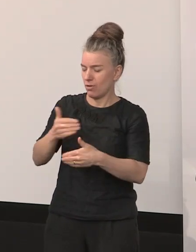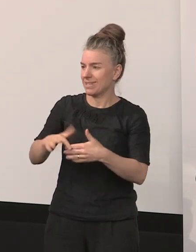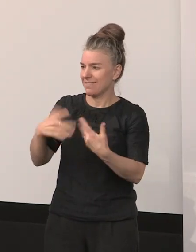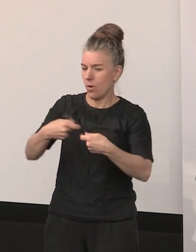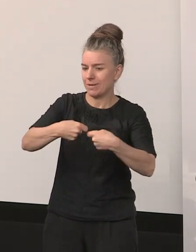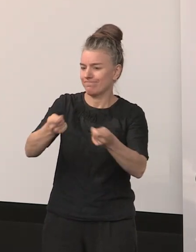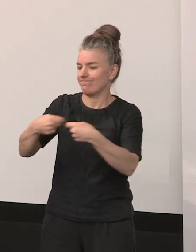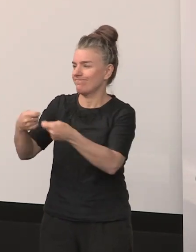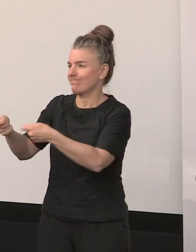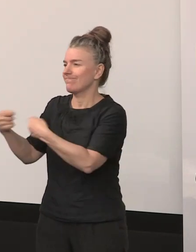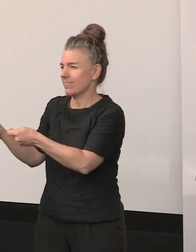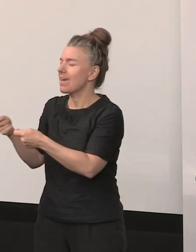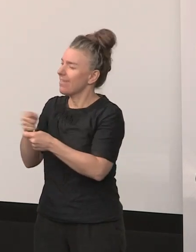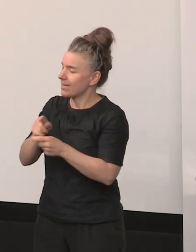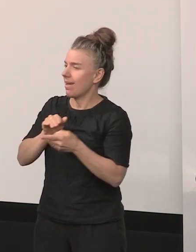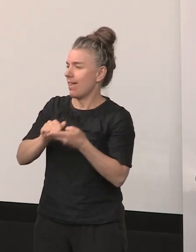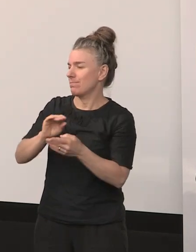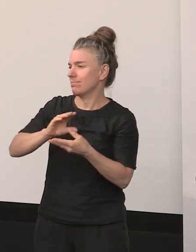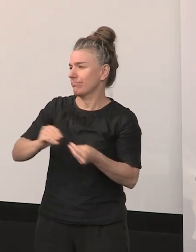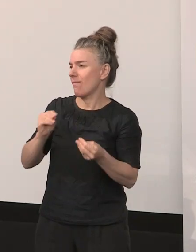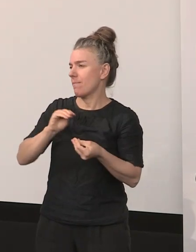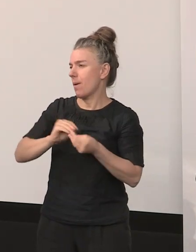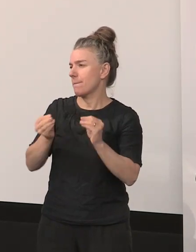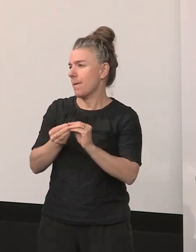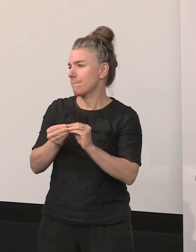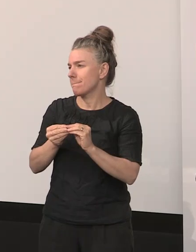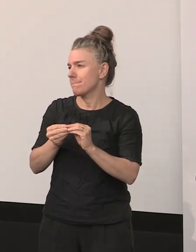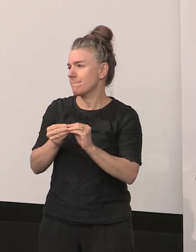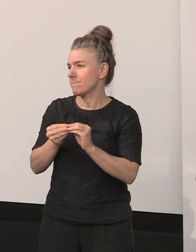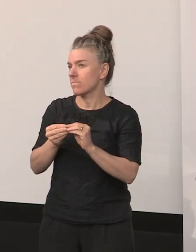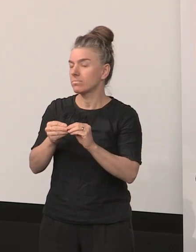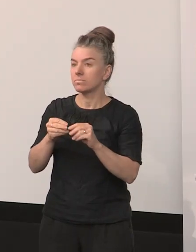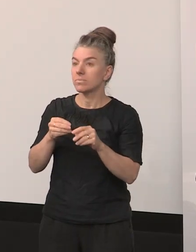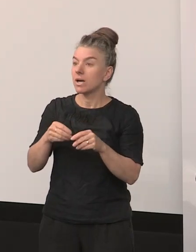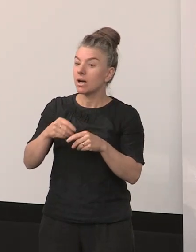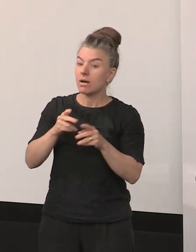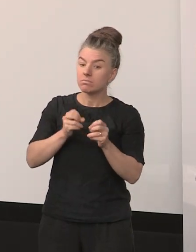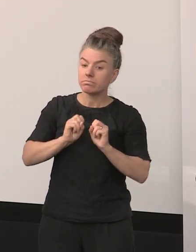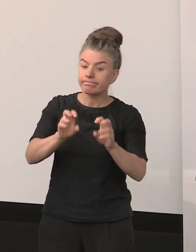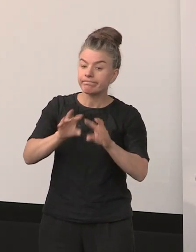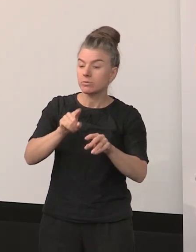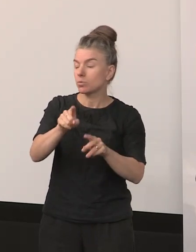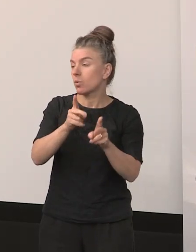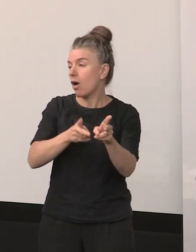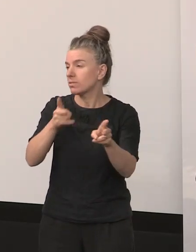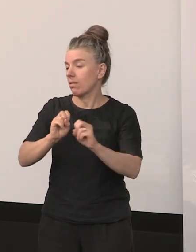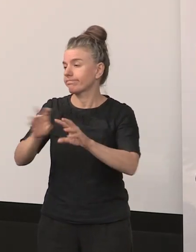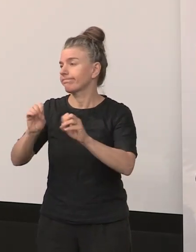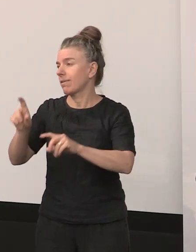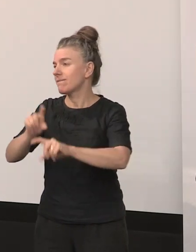that into a central procurement process and distribution process, and sorted out the distribution